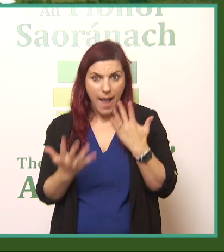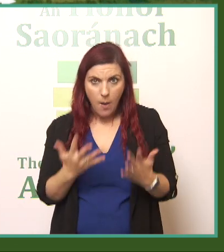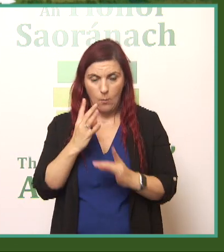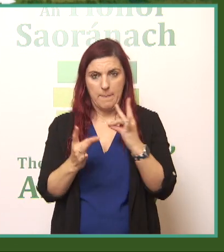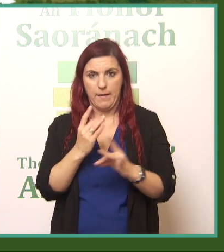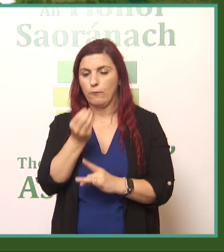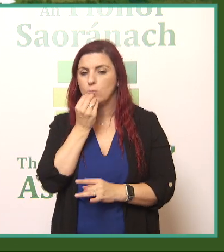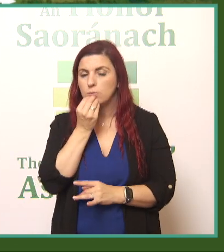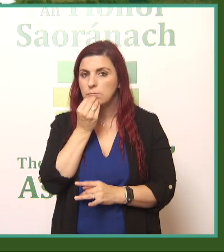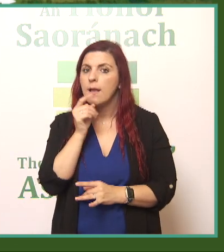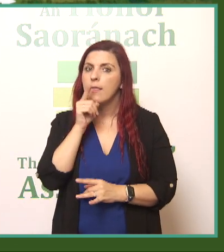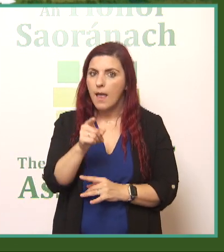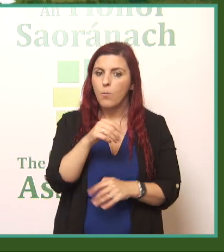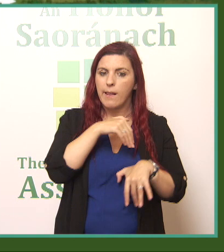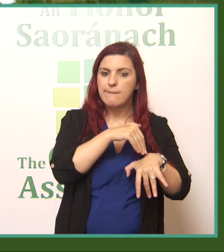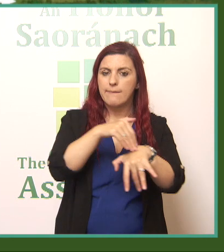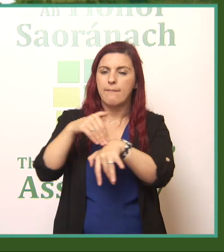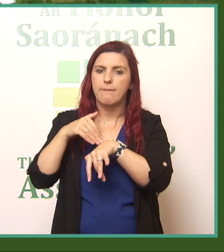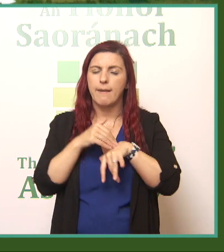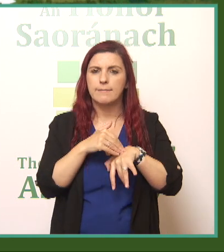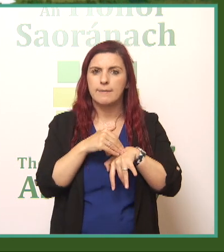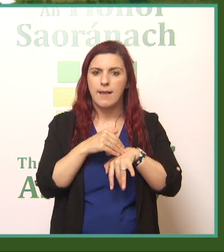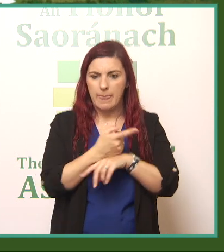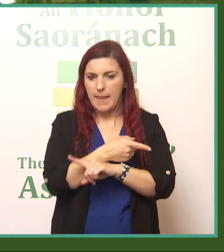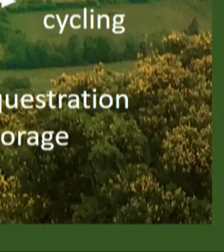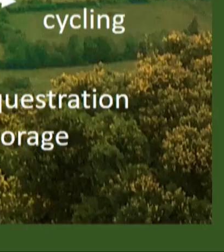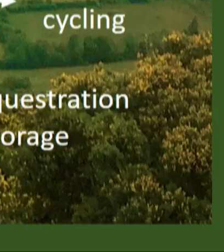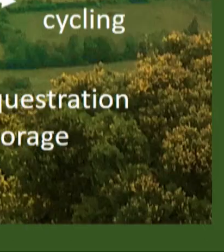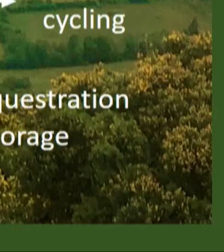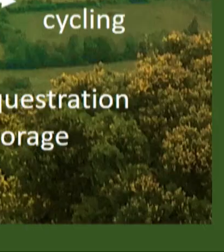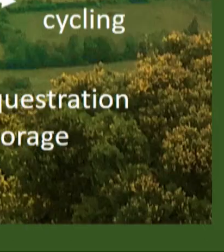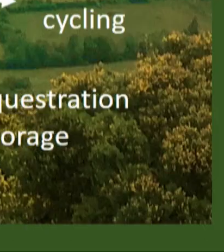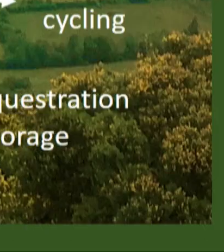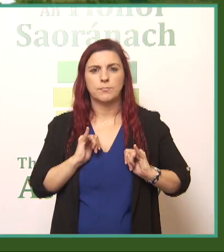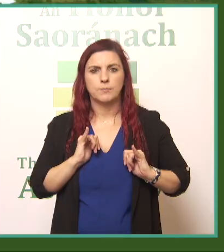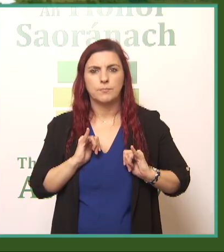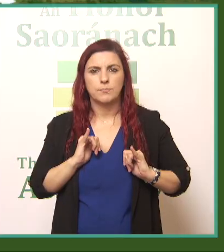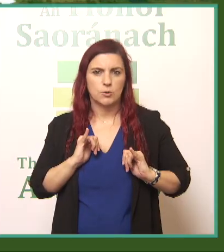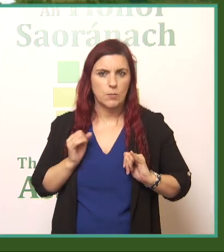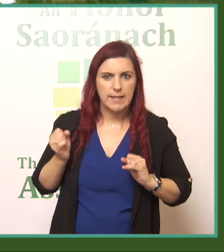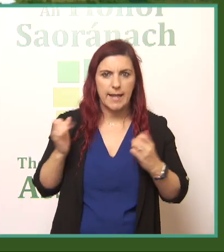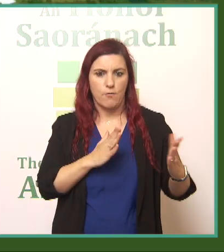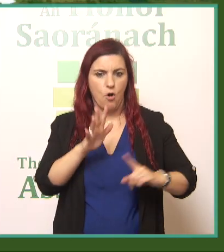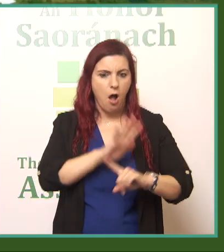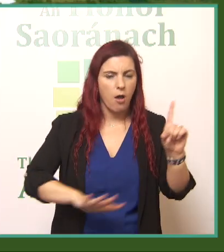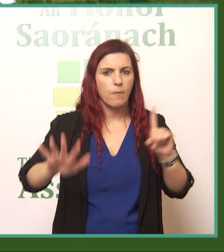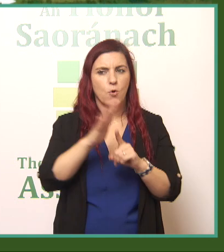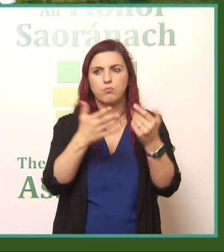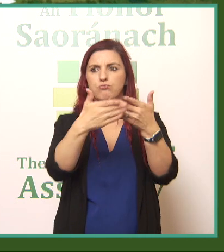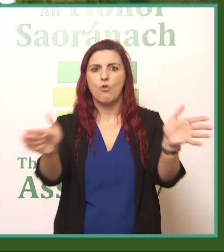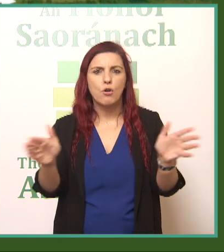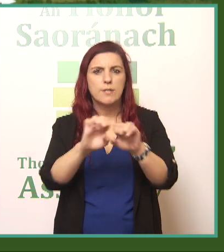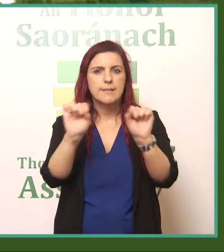on the ability of that landscape to deliver those wider ecosystem services similarly um those wider